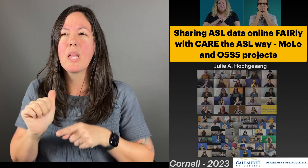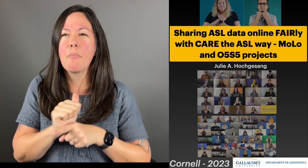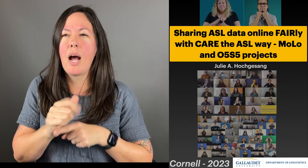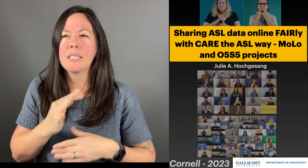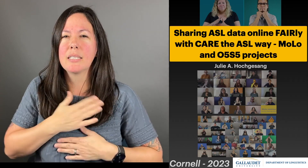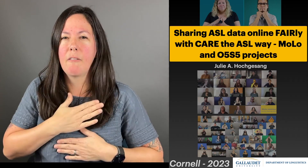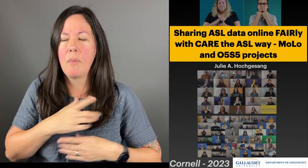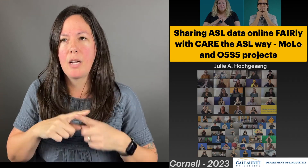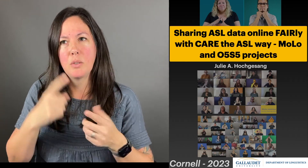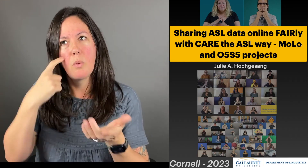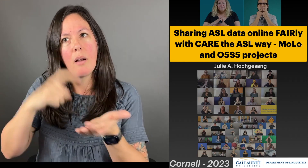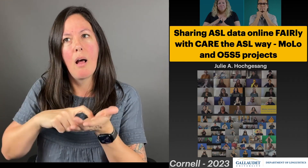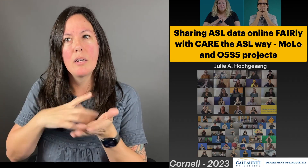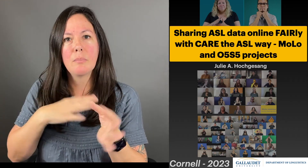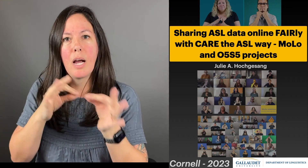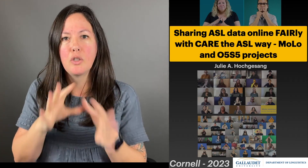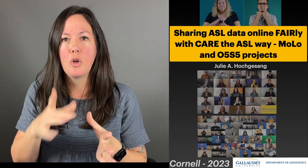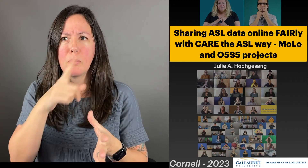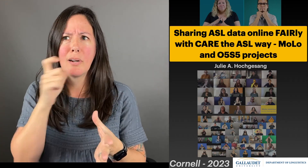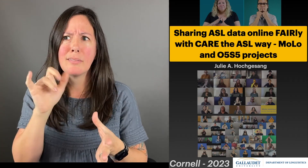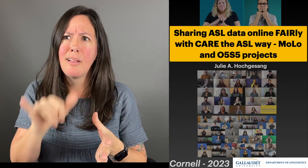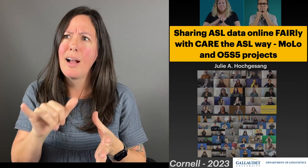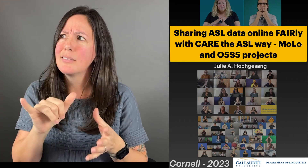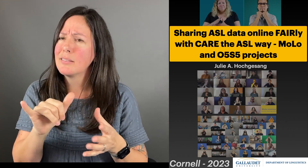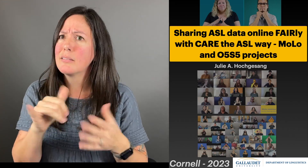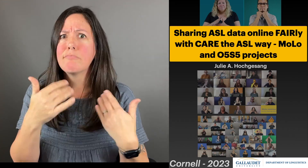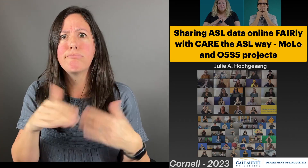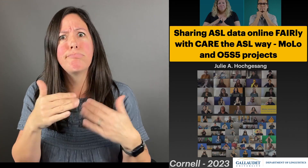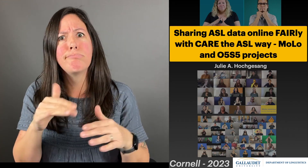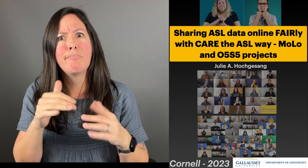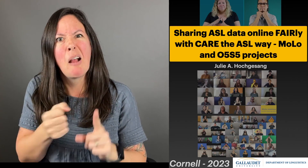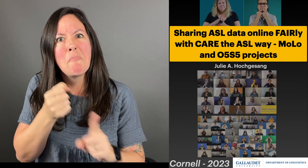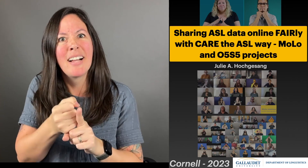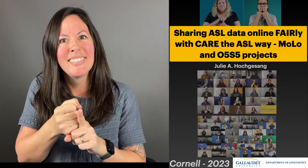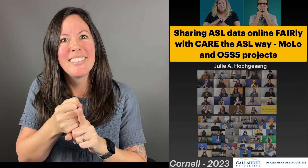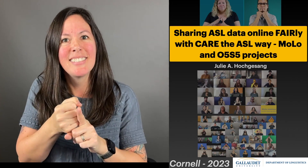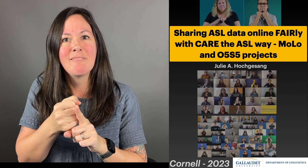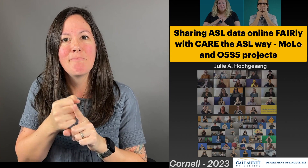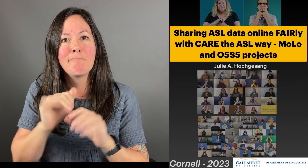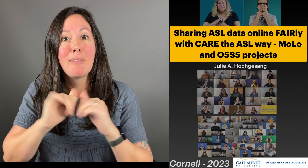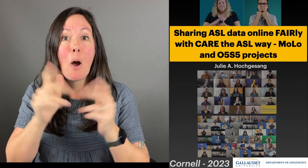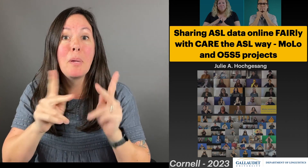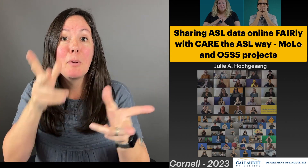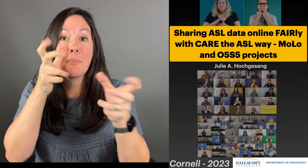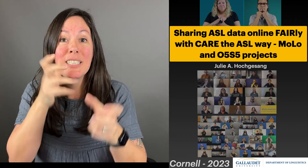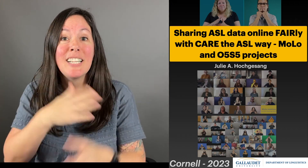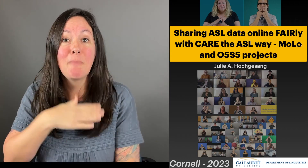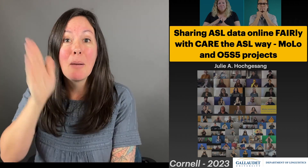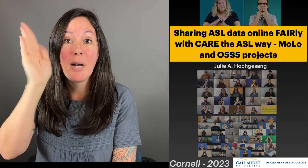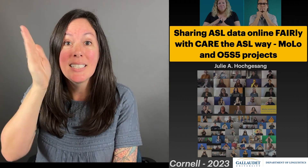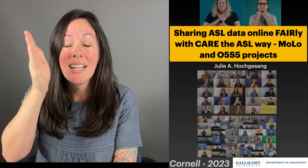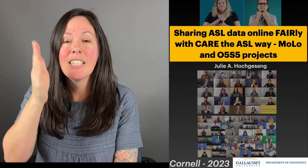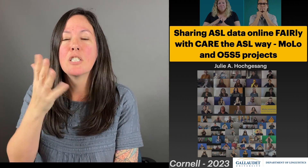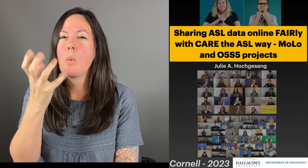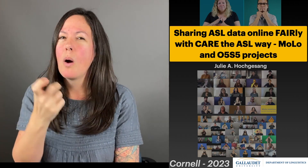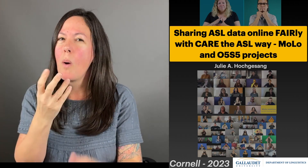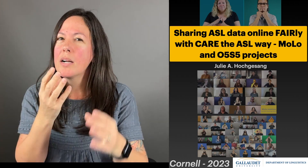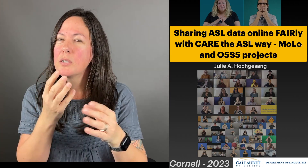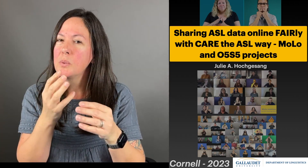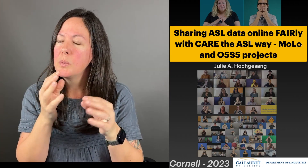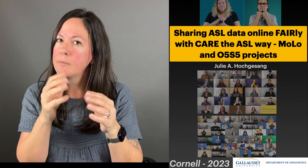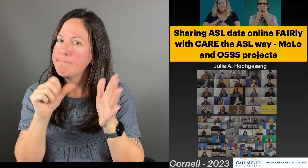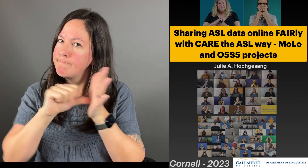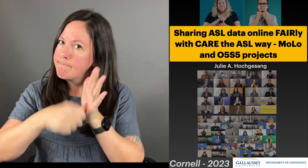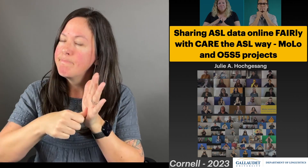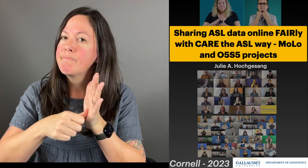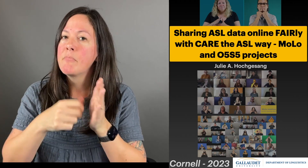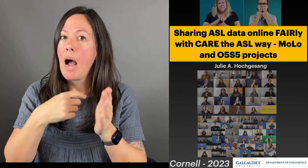This is a practice of mine to use and acknowledge interpreters with whom I work very closely because it impacts how my